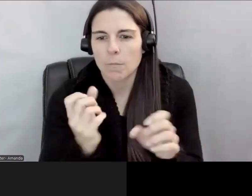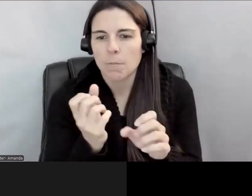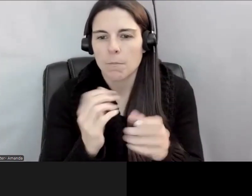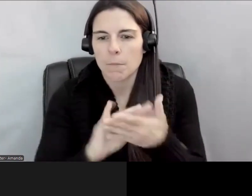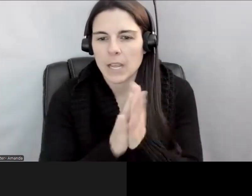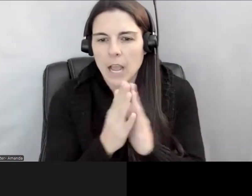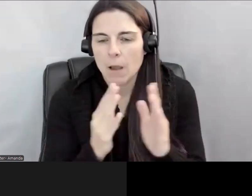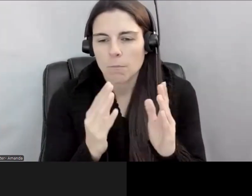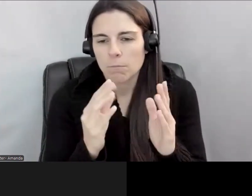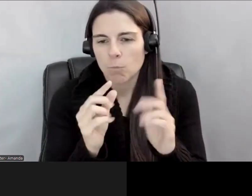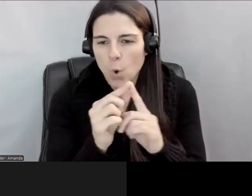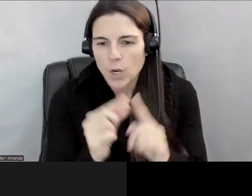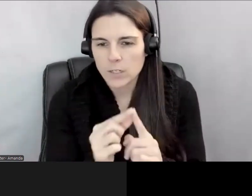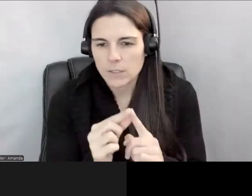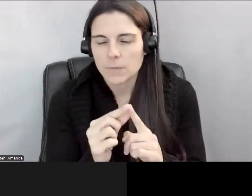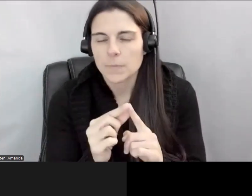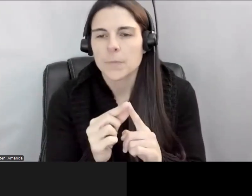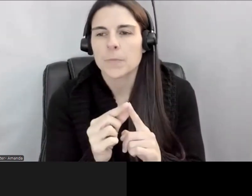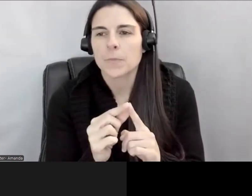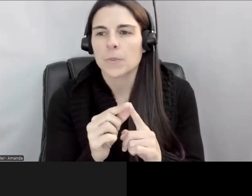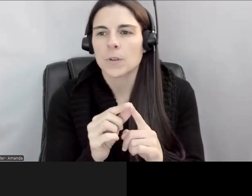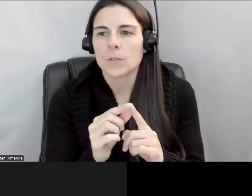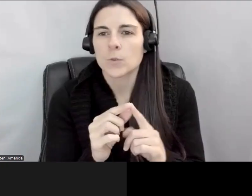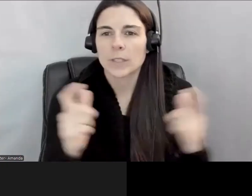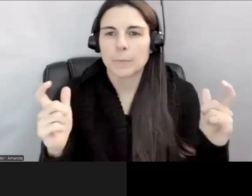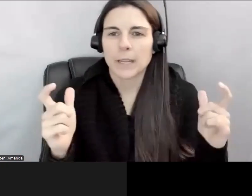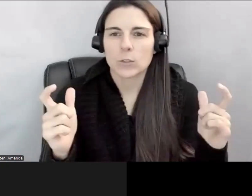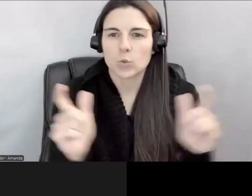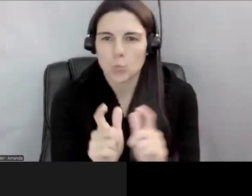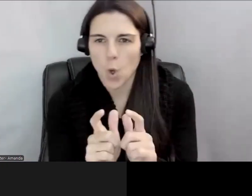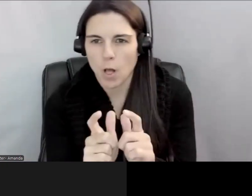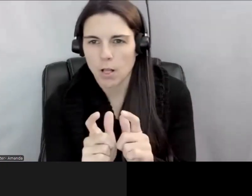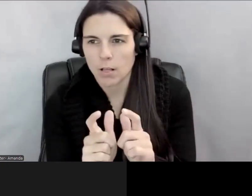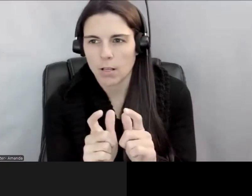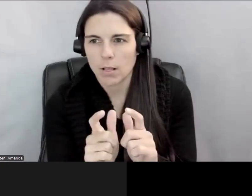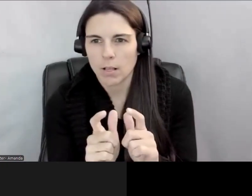their brains are working from big to small, whereas most,